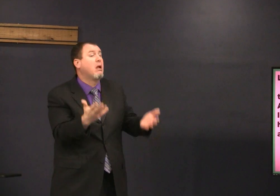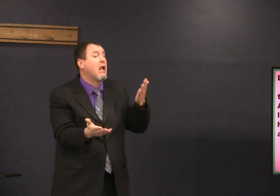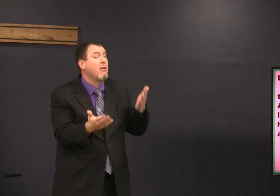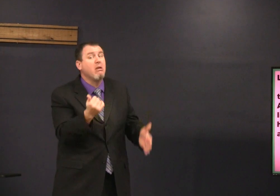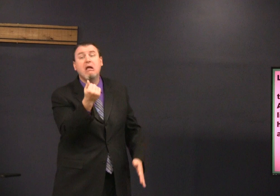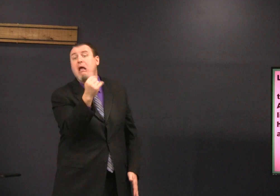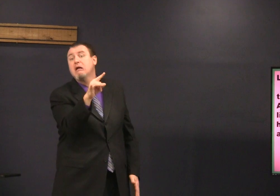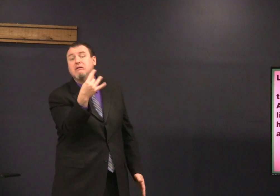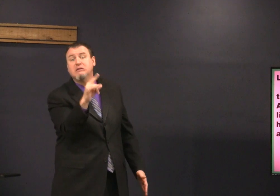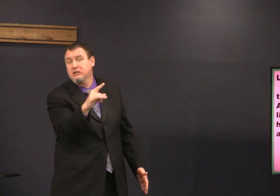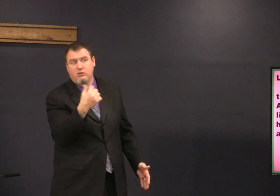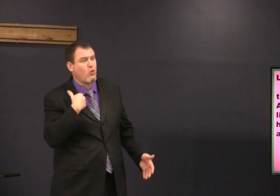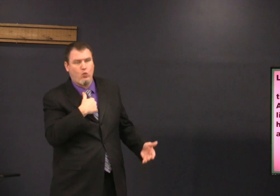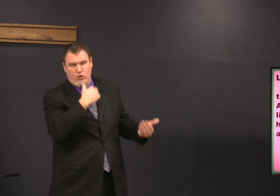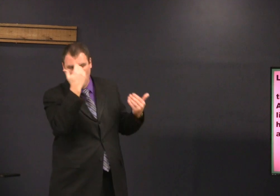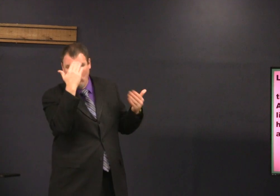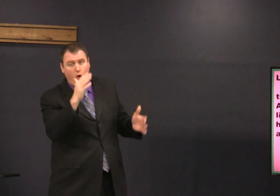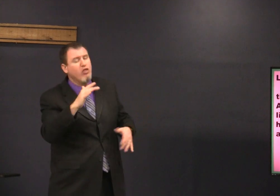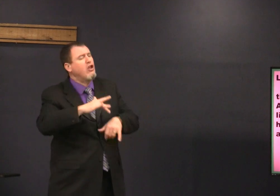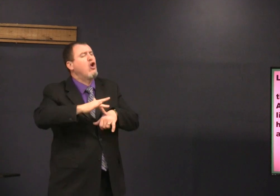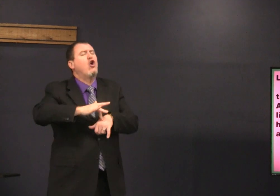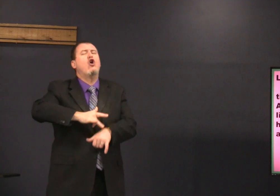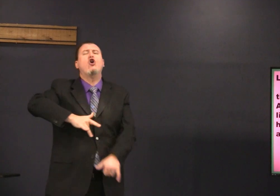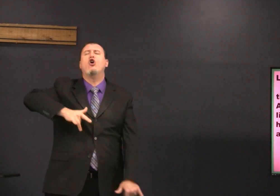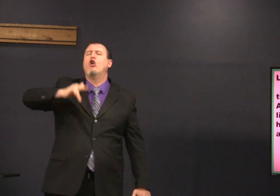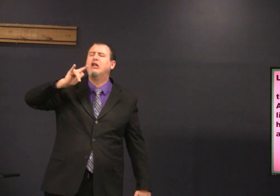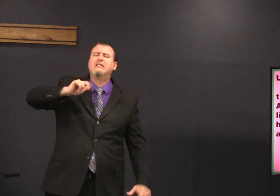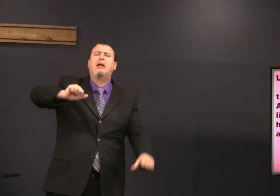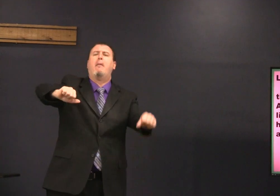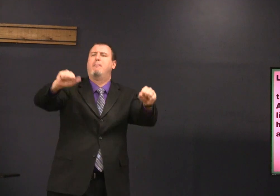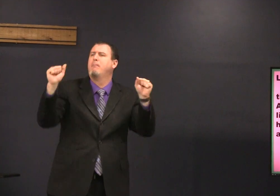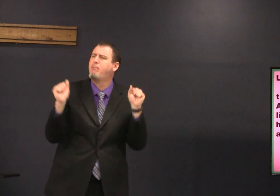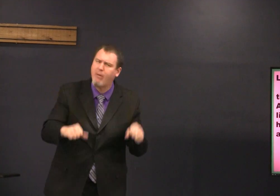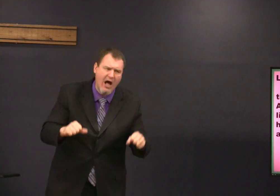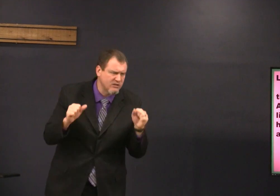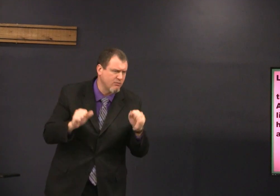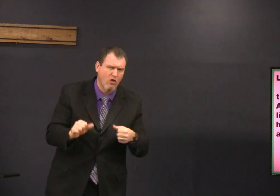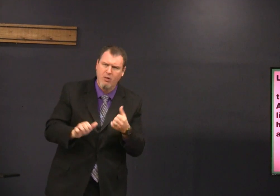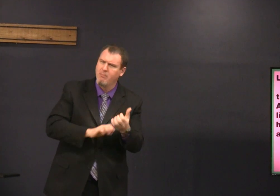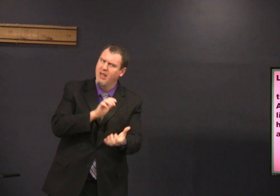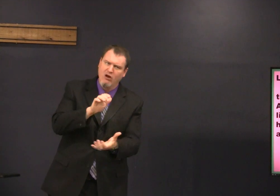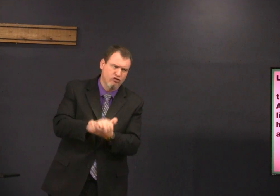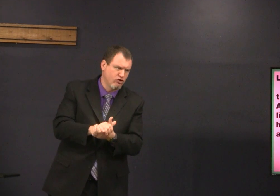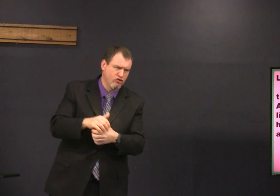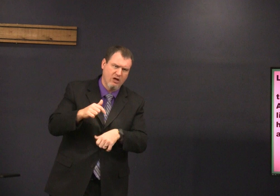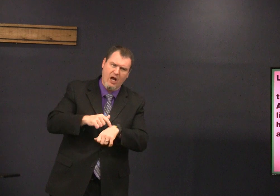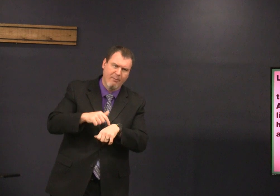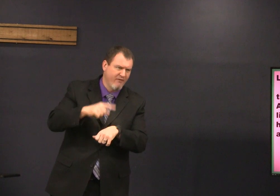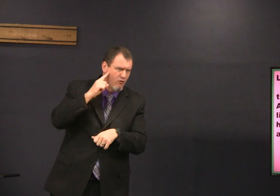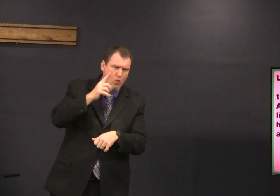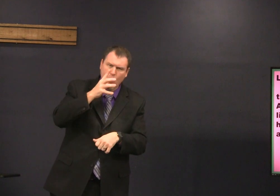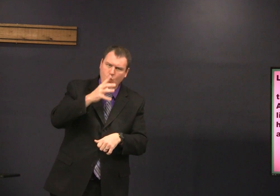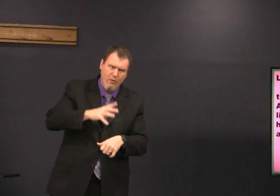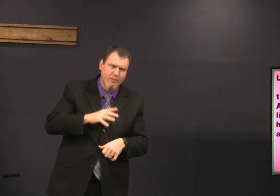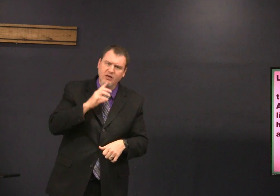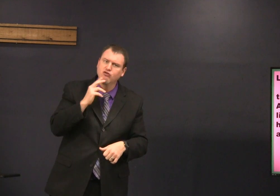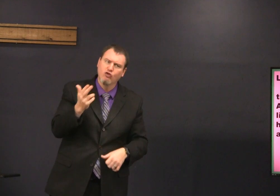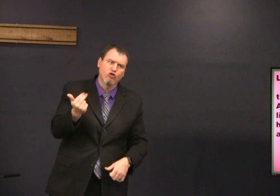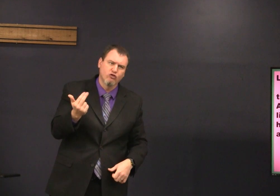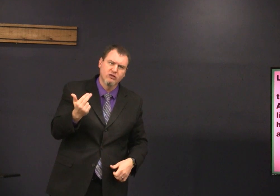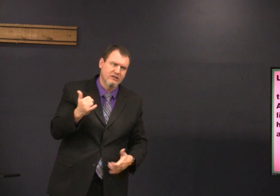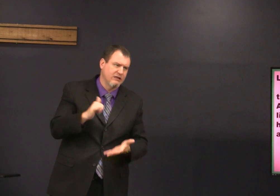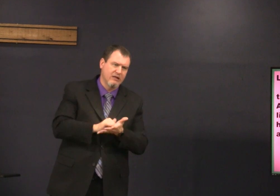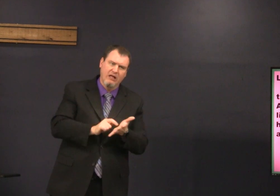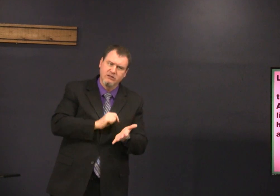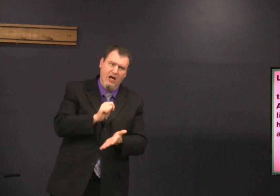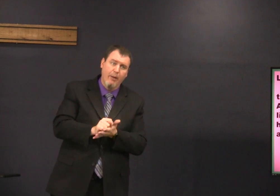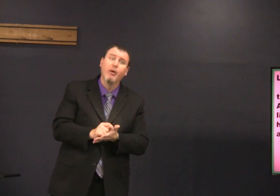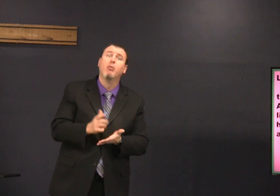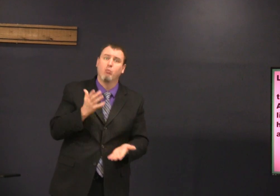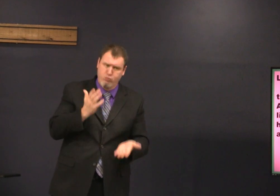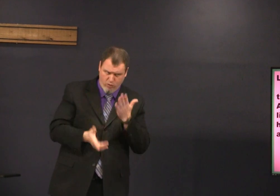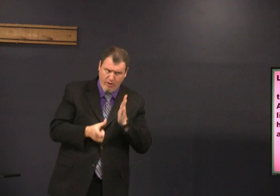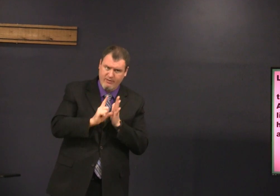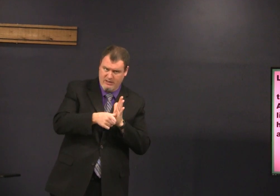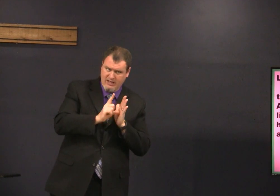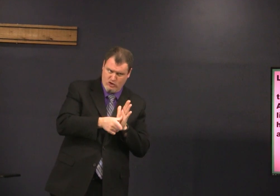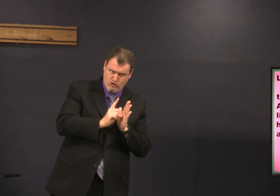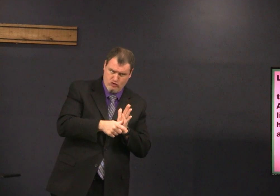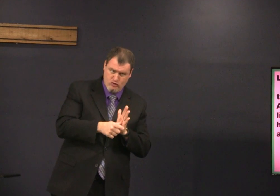16 18 we don't know the earliest possible marriage time for women was about 13 at that that time